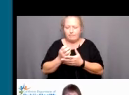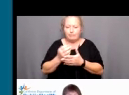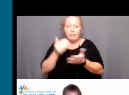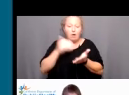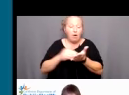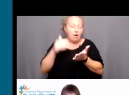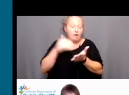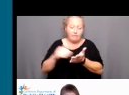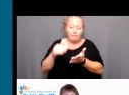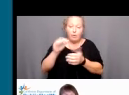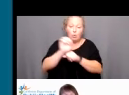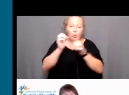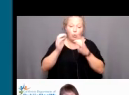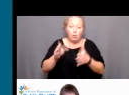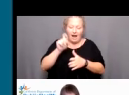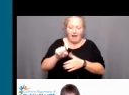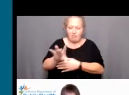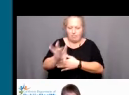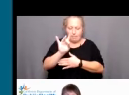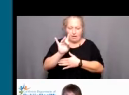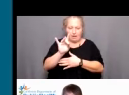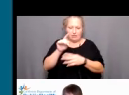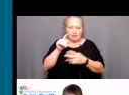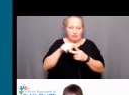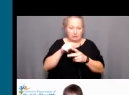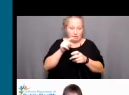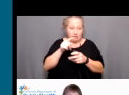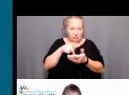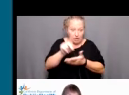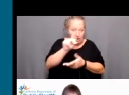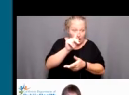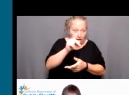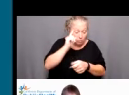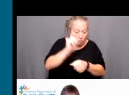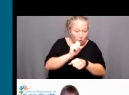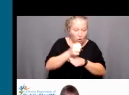Too often workers have had to choose between their paycheck and their